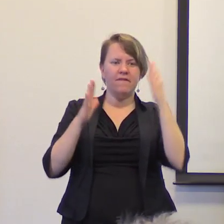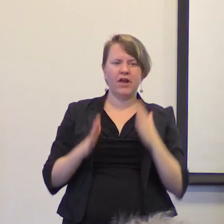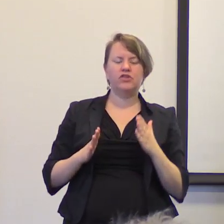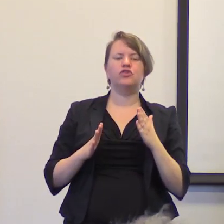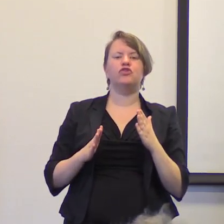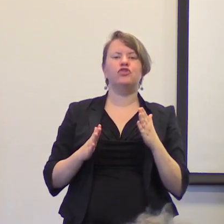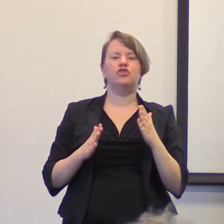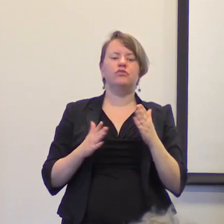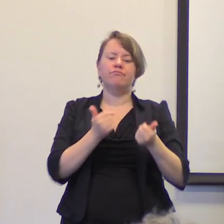computer science.